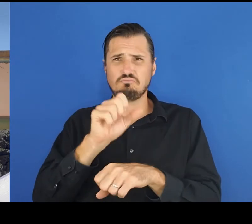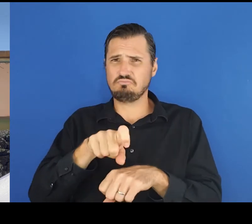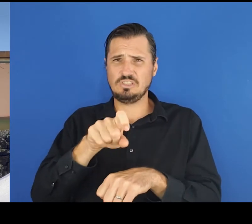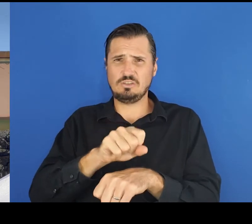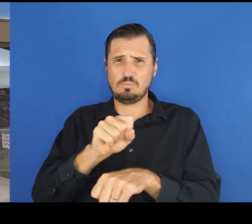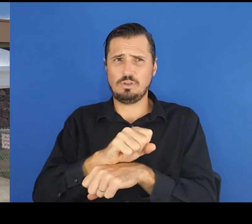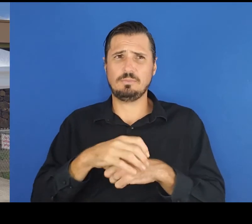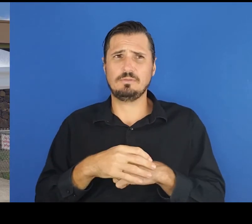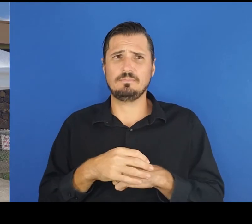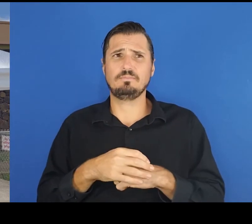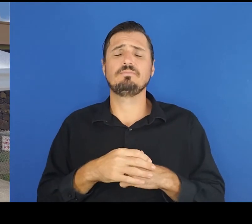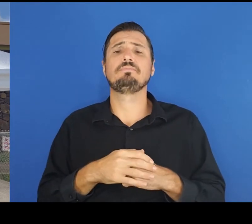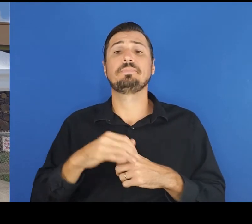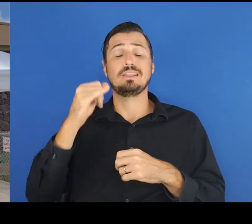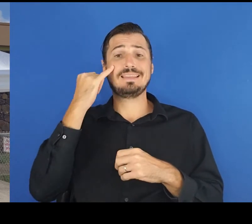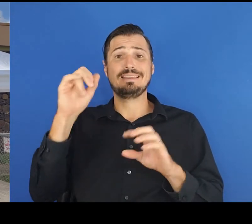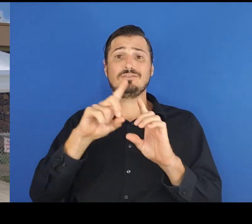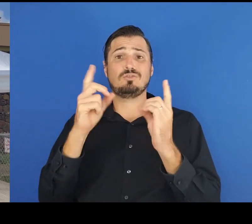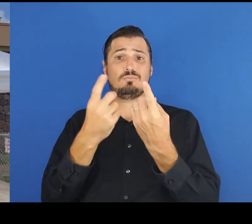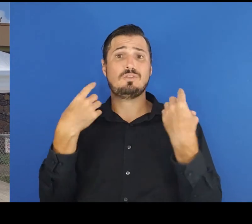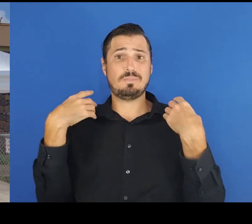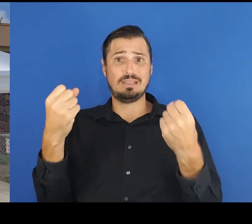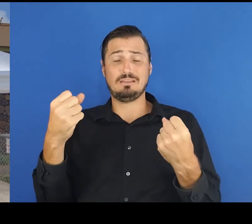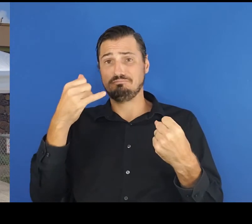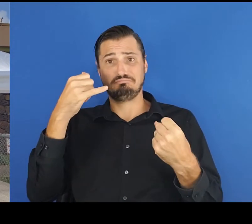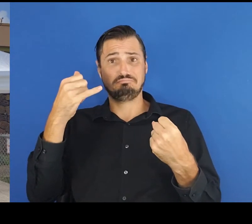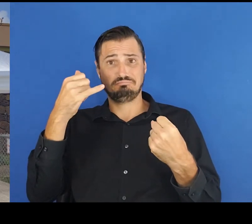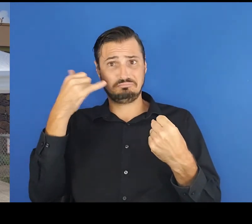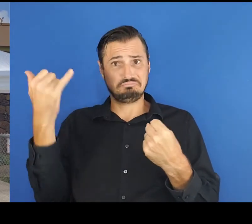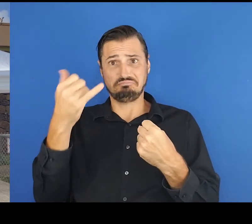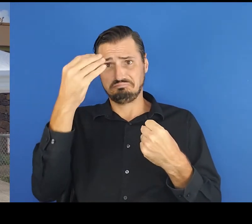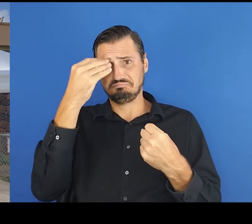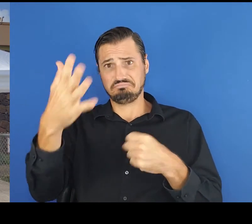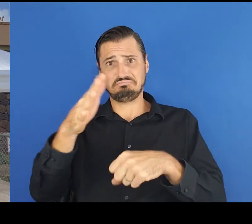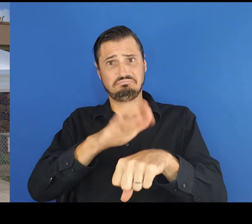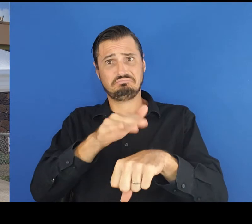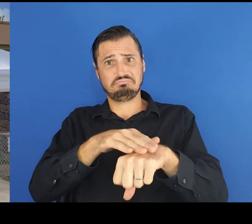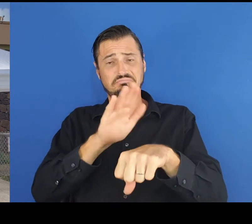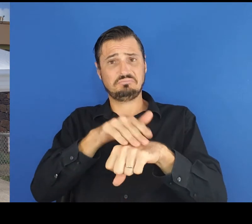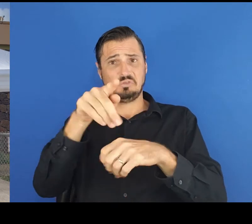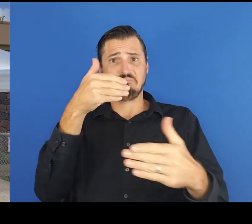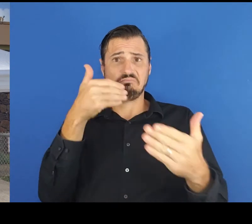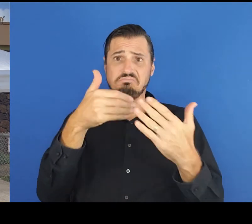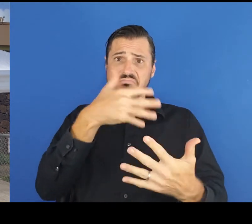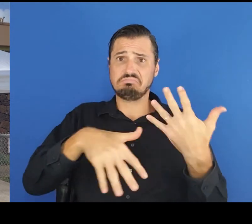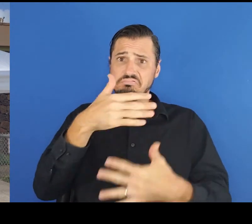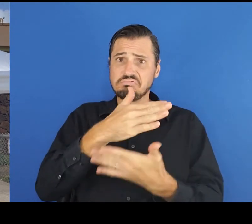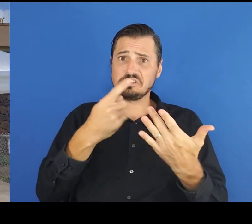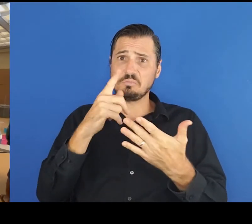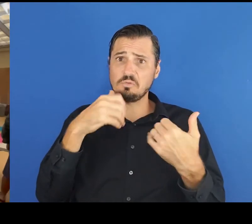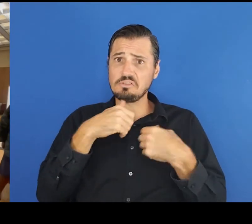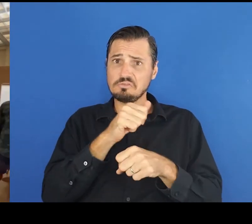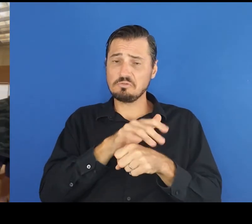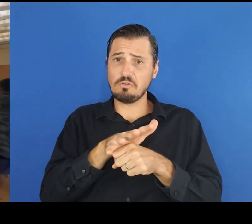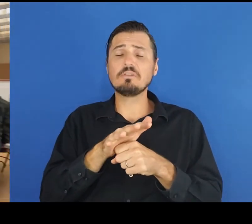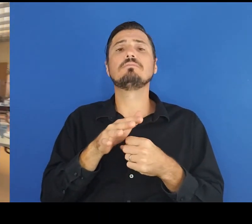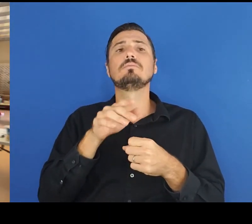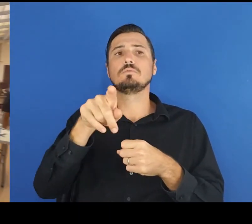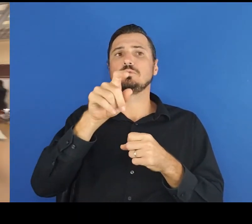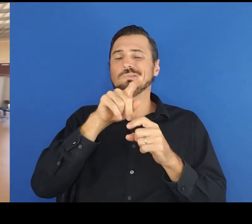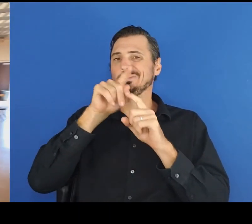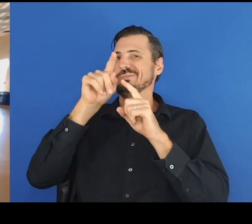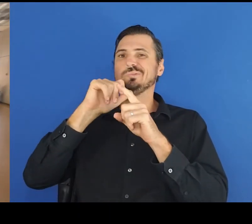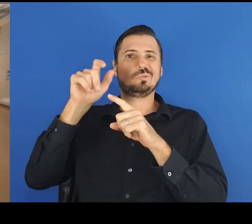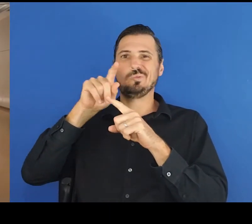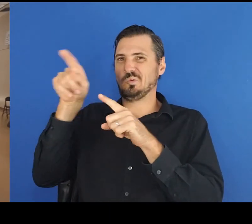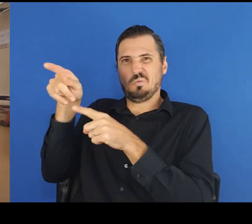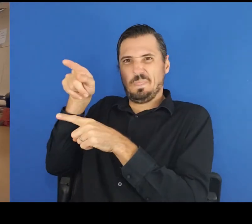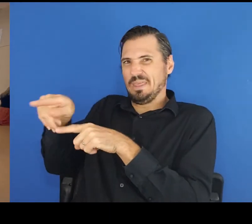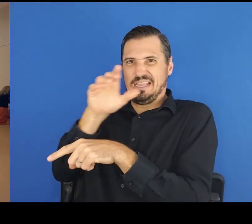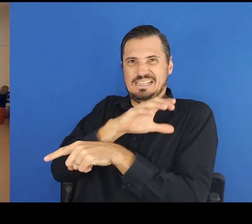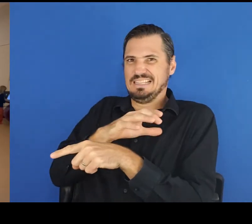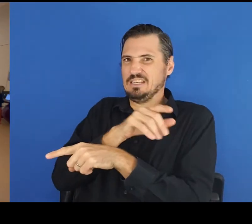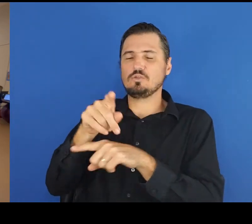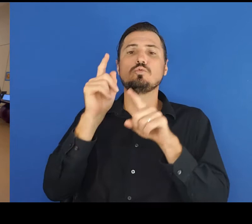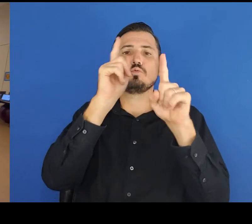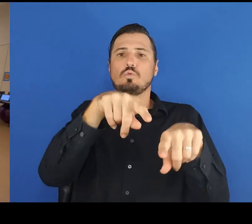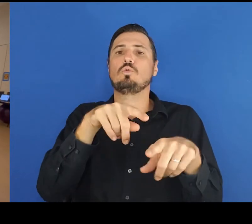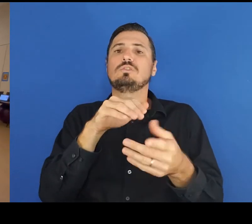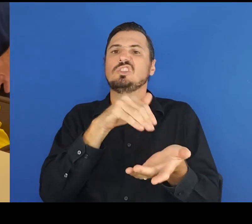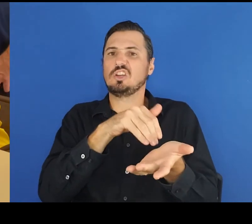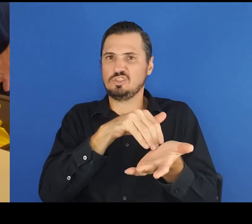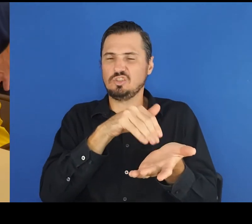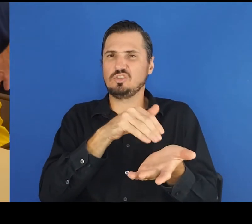If you have been identified by the Department of Health as a close contact of a positive case, you should be getting tested through your physician at a drive-thru clinic. If you are feeling sick,